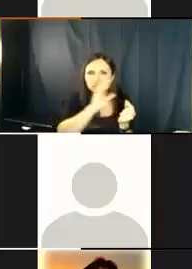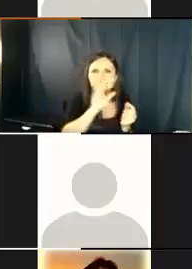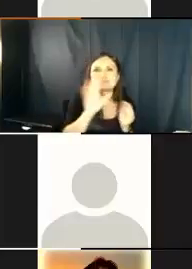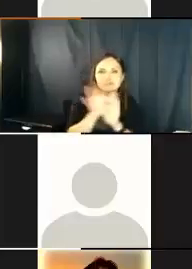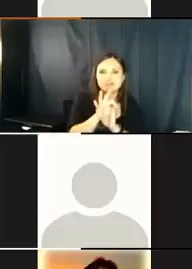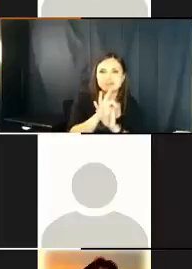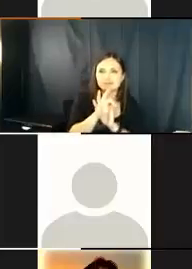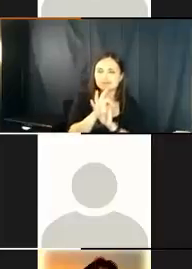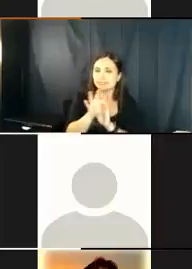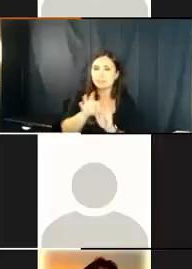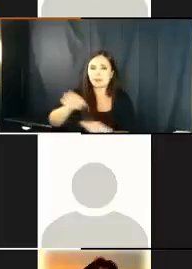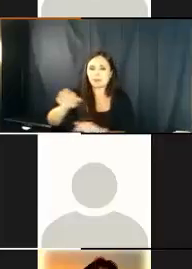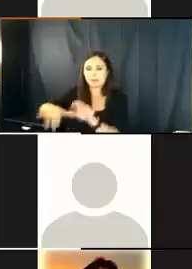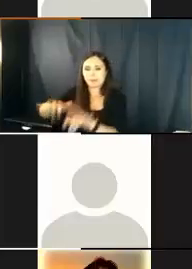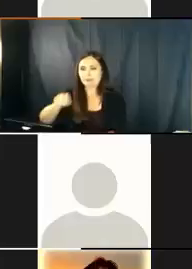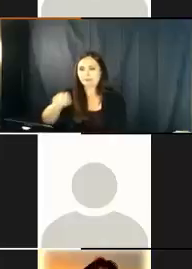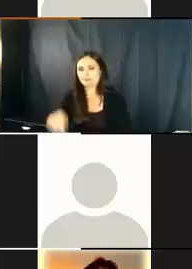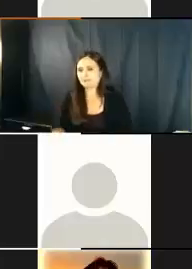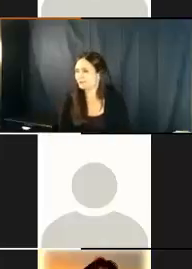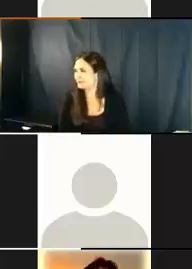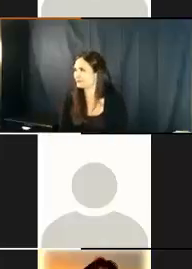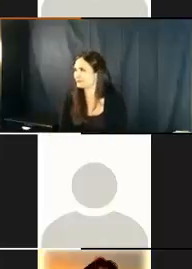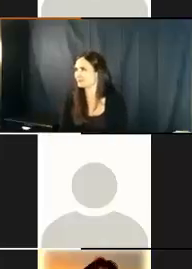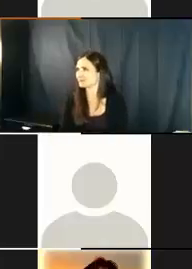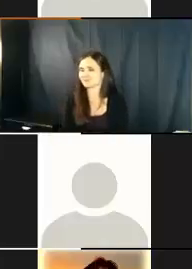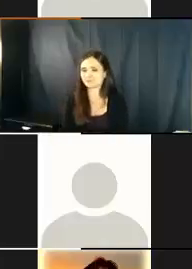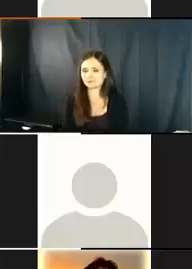You just type it in the chat box. The Internet.